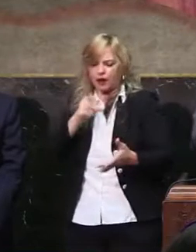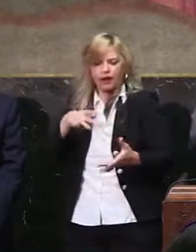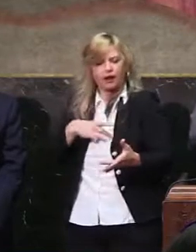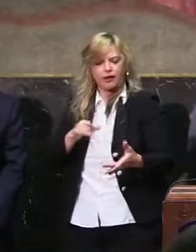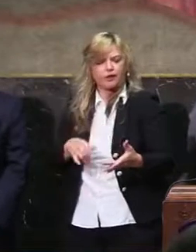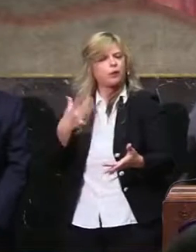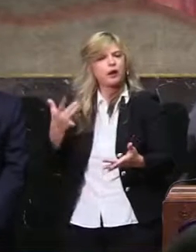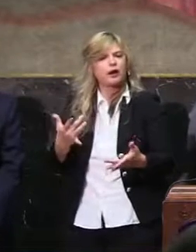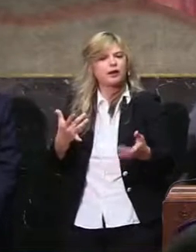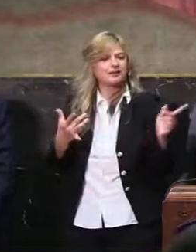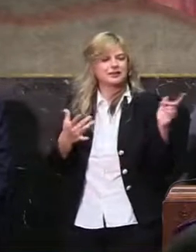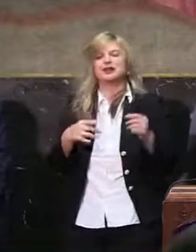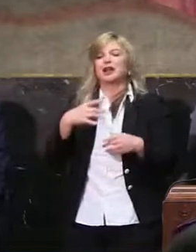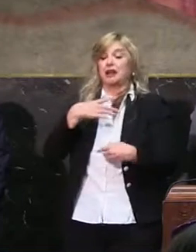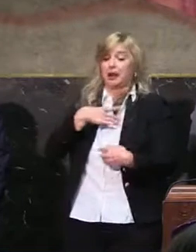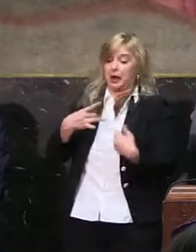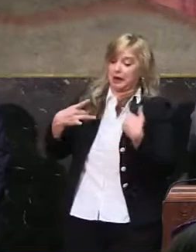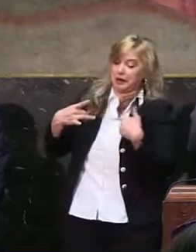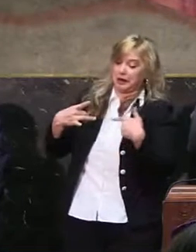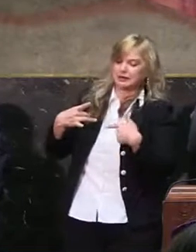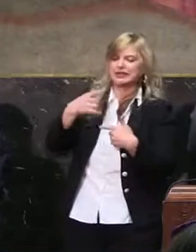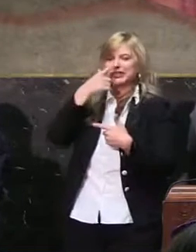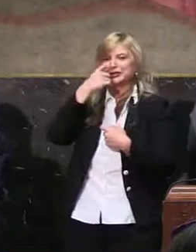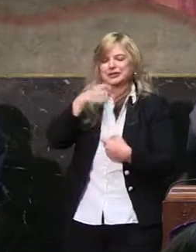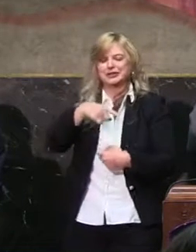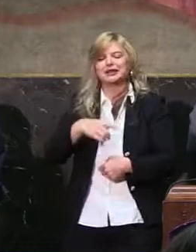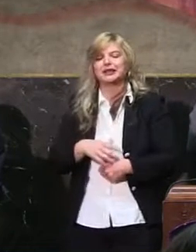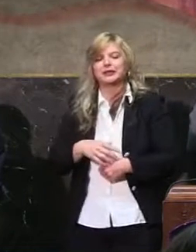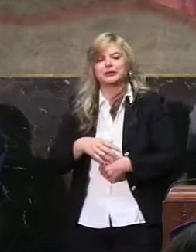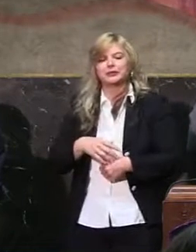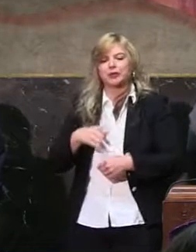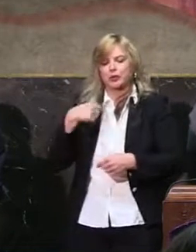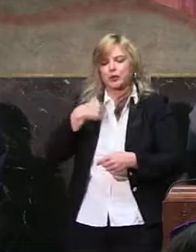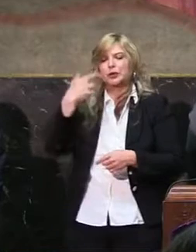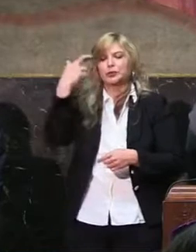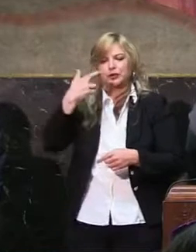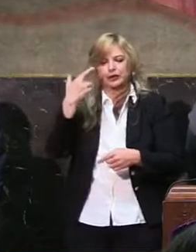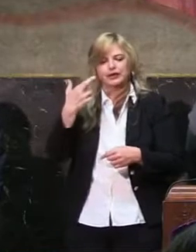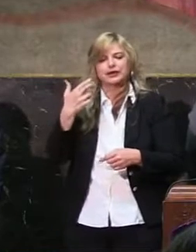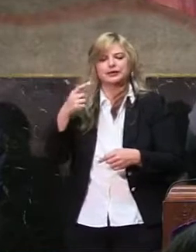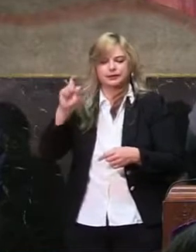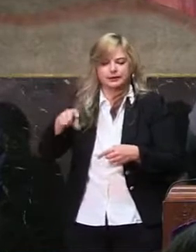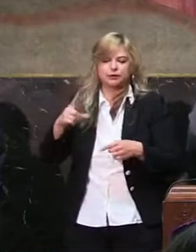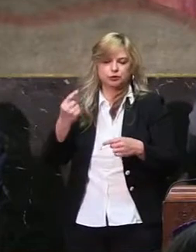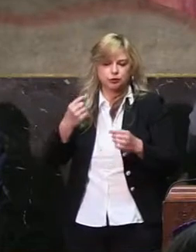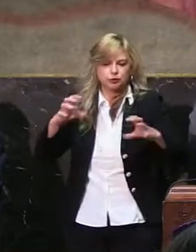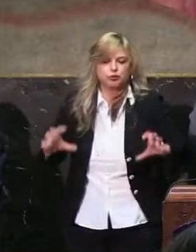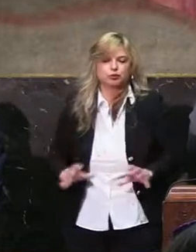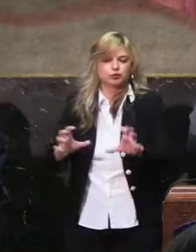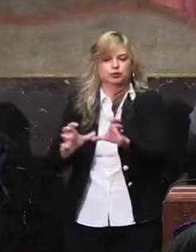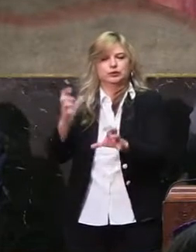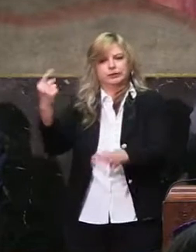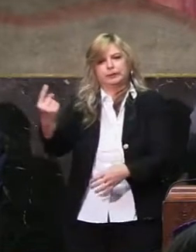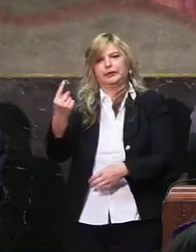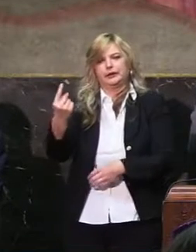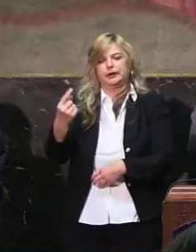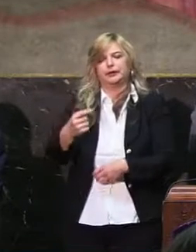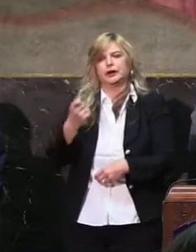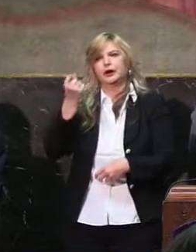Likeable is an interesting term we realize that something needs to be done and like I said being number one is not something